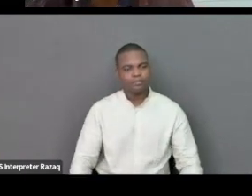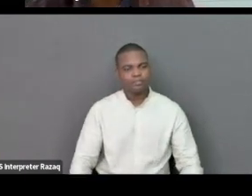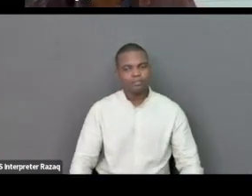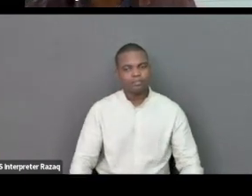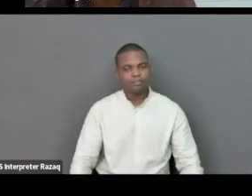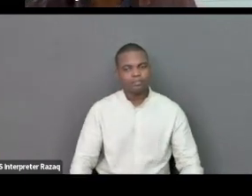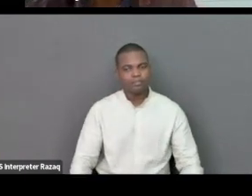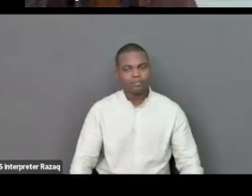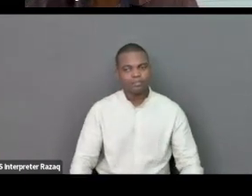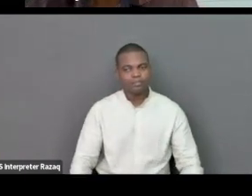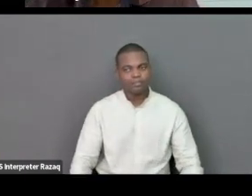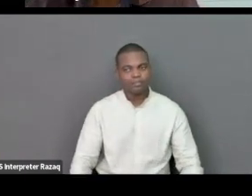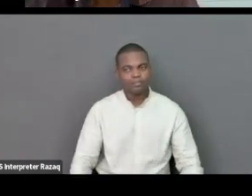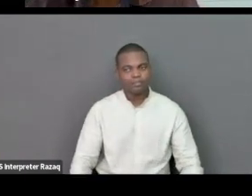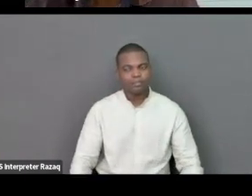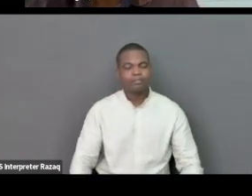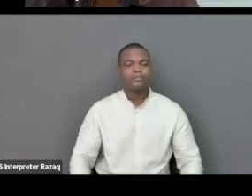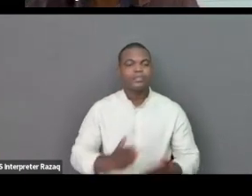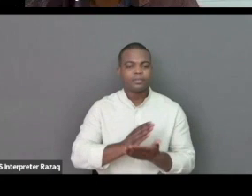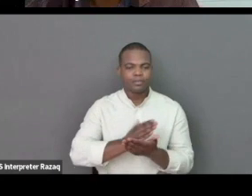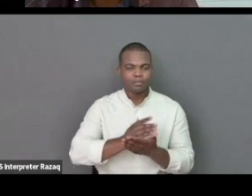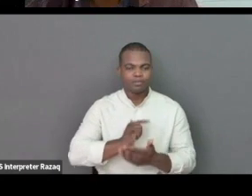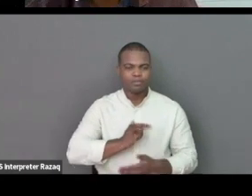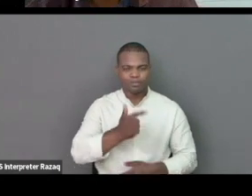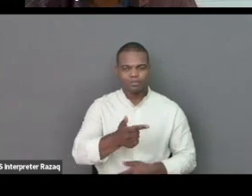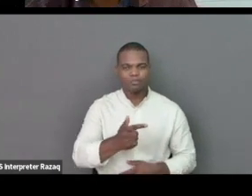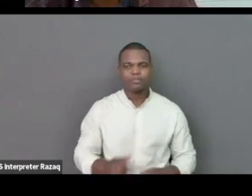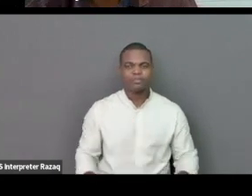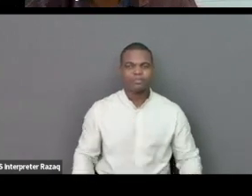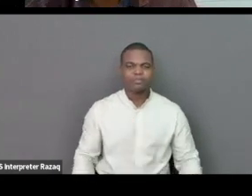We'll wait until possibly more than three-quarters